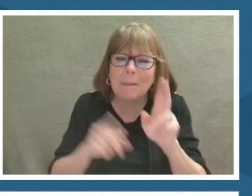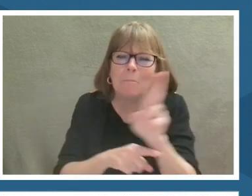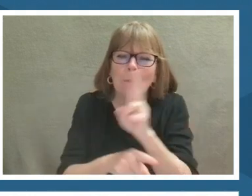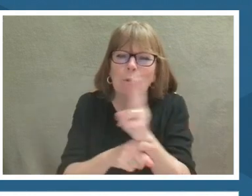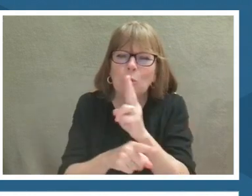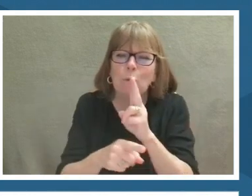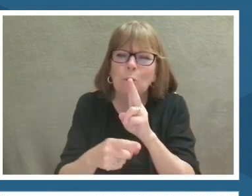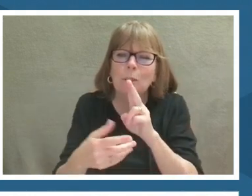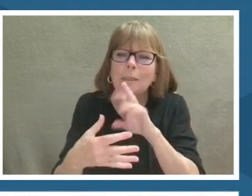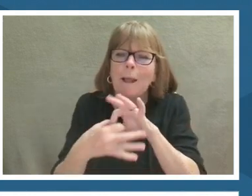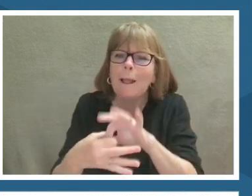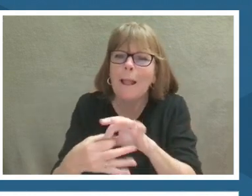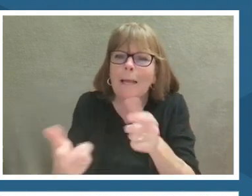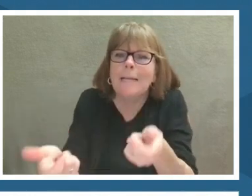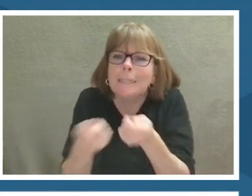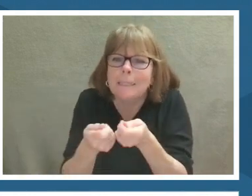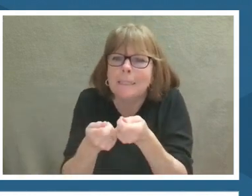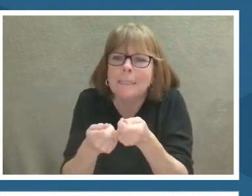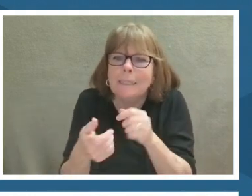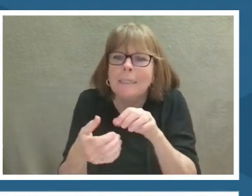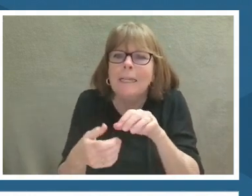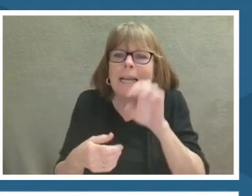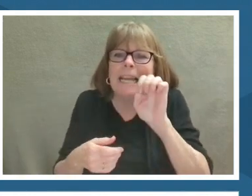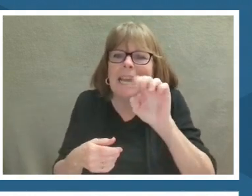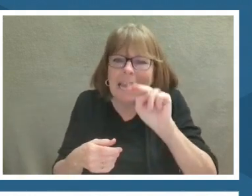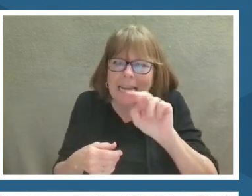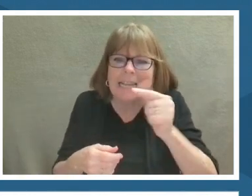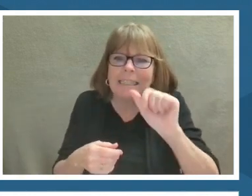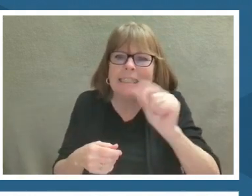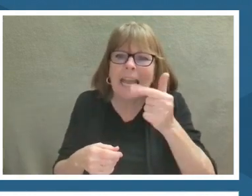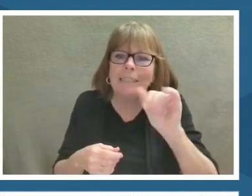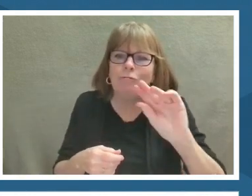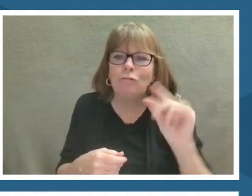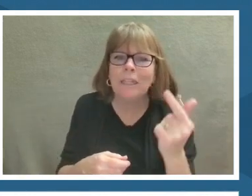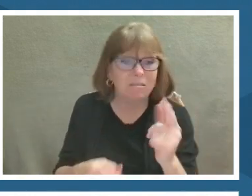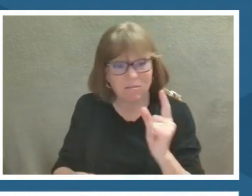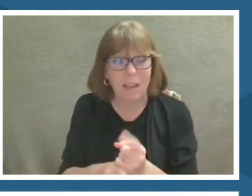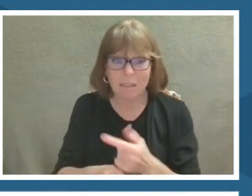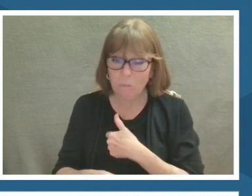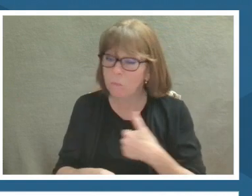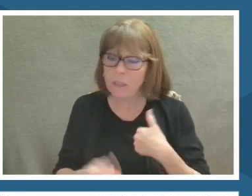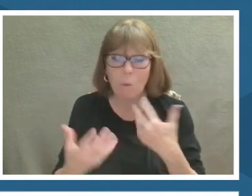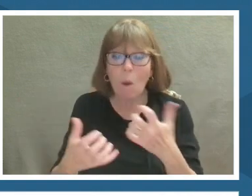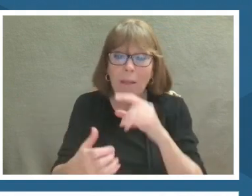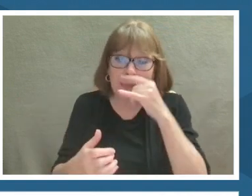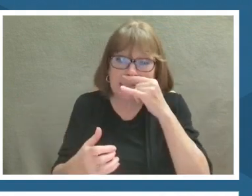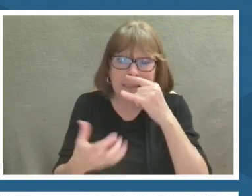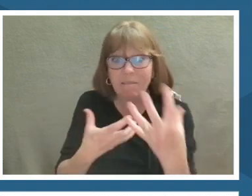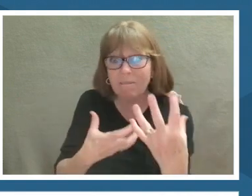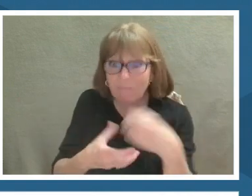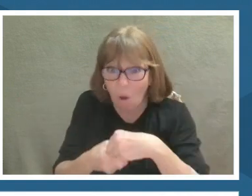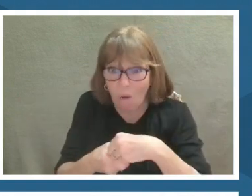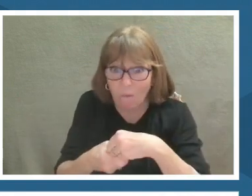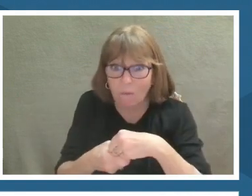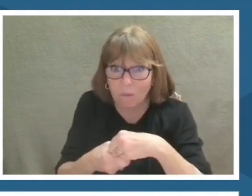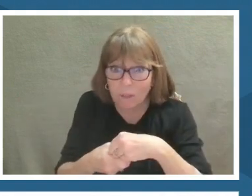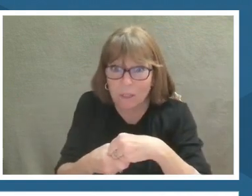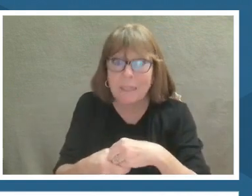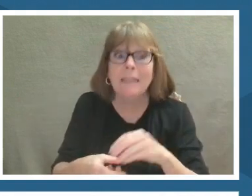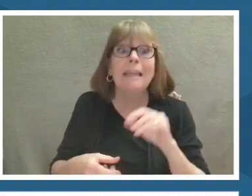that's what we want right we want the kids engaged in order to retain the